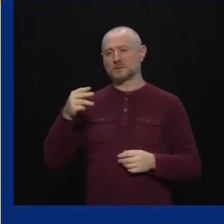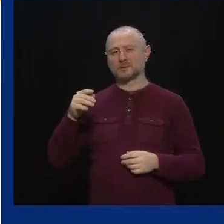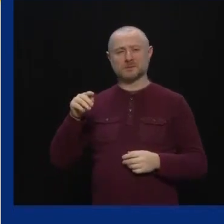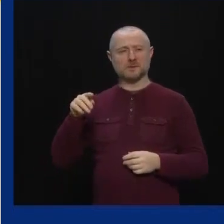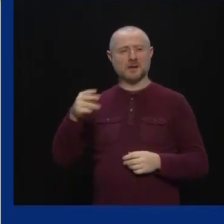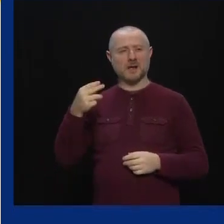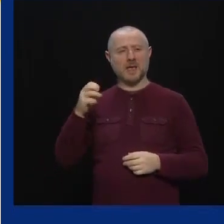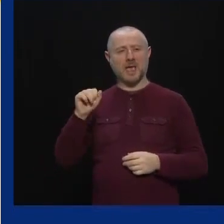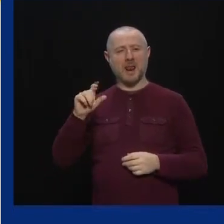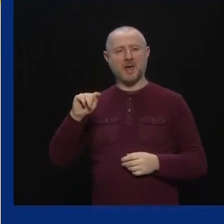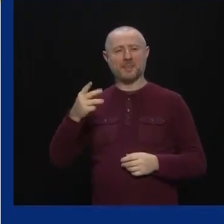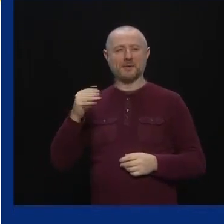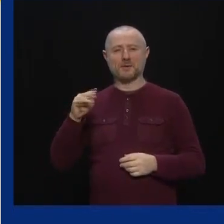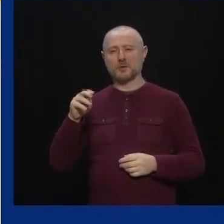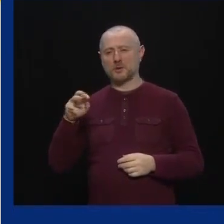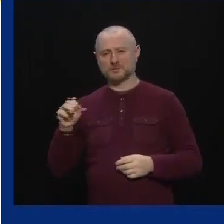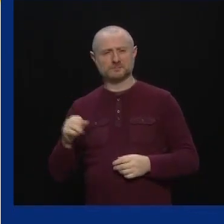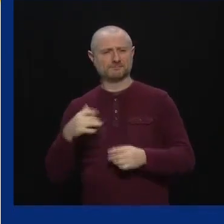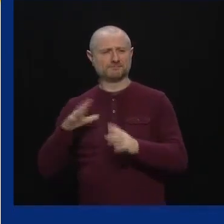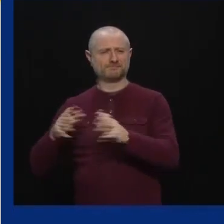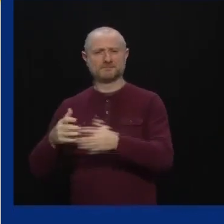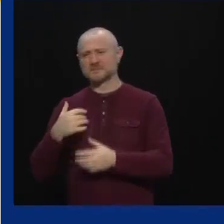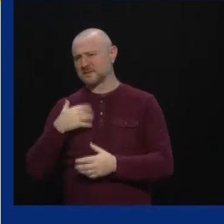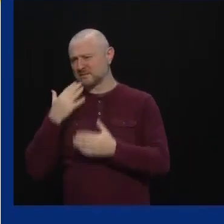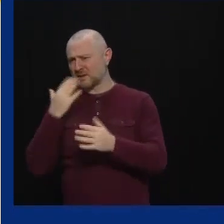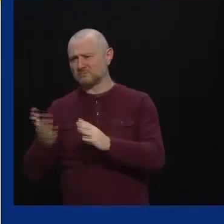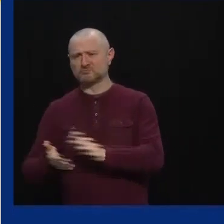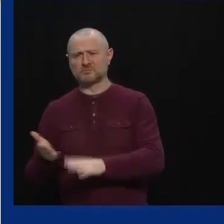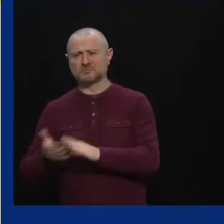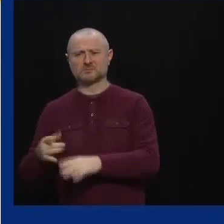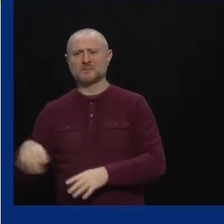THAT'S WHAT THE TEST-TO-STAY IS ALL ABOUT.